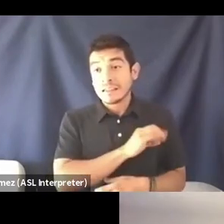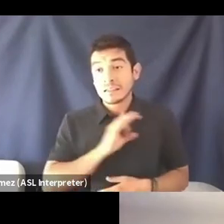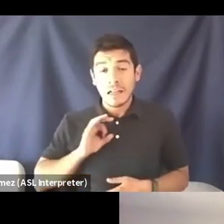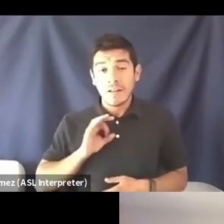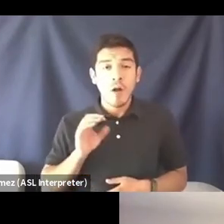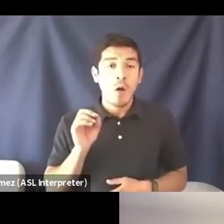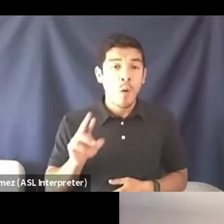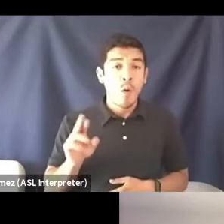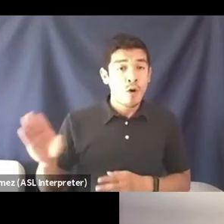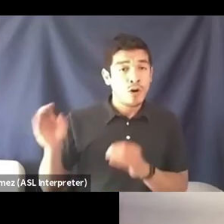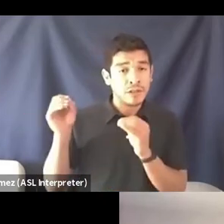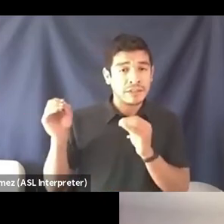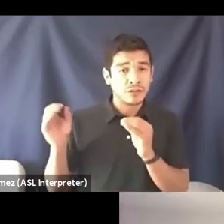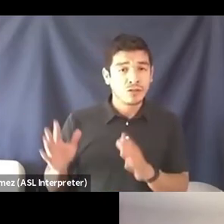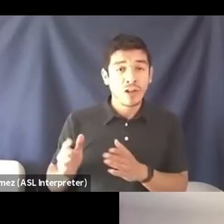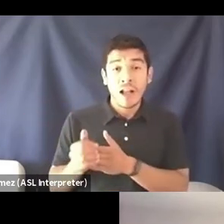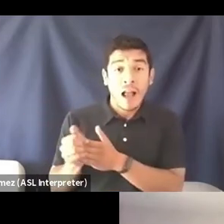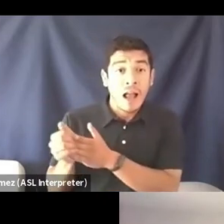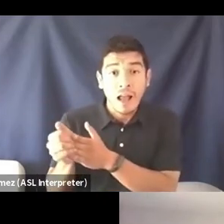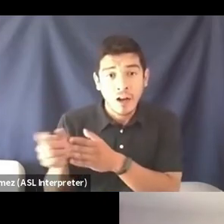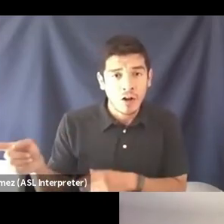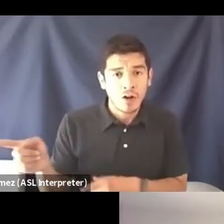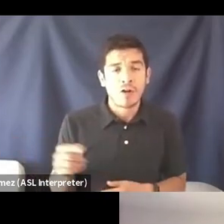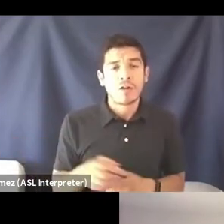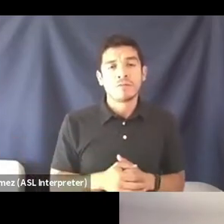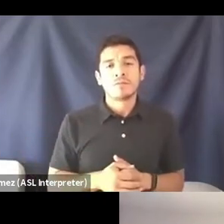kind of guiding her through it. You know before,